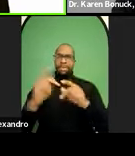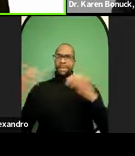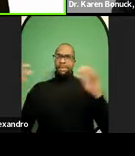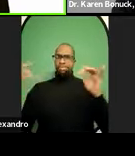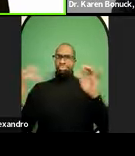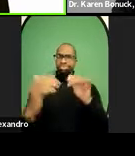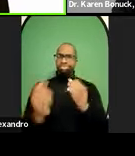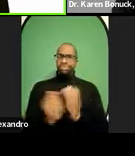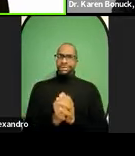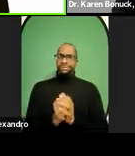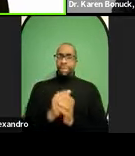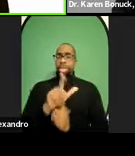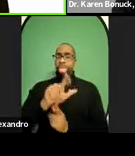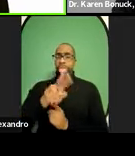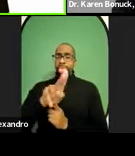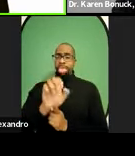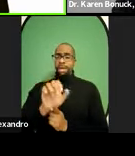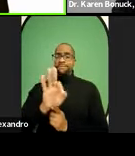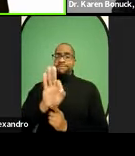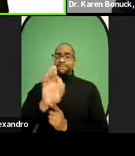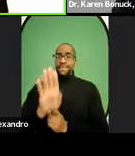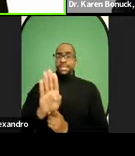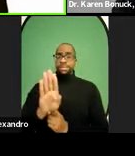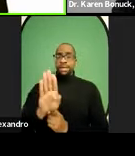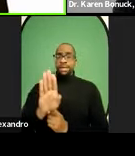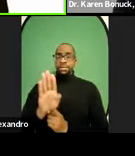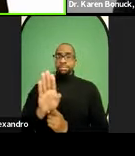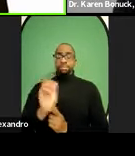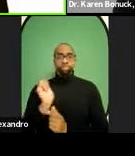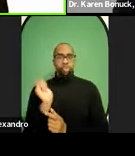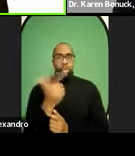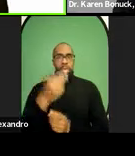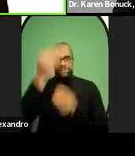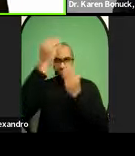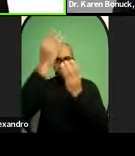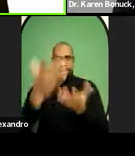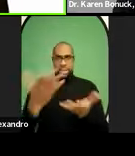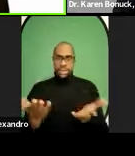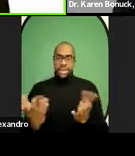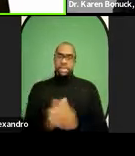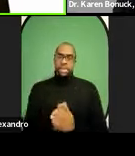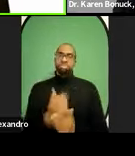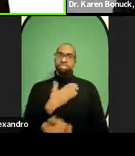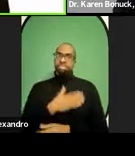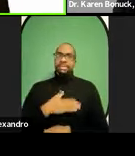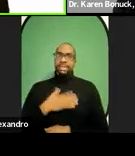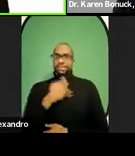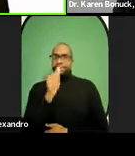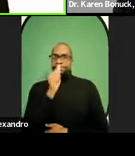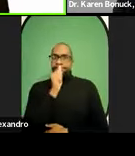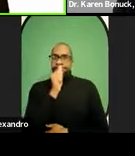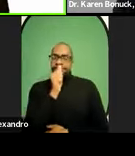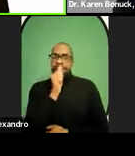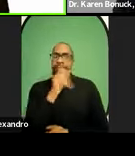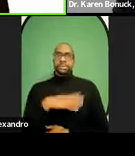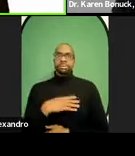we are broadcasting live we are broadcasting live on the internet via facebook so all internet via facebook so all of this information will be there so for the sake of. privacy privacy please keep